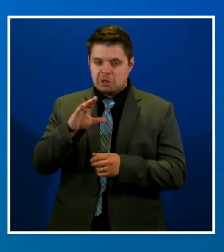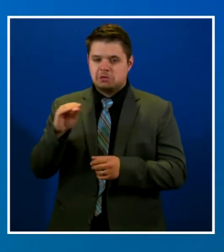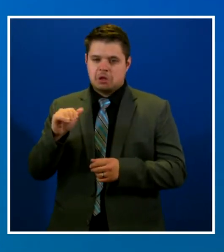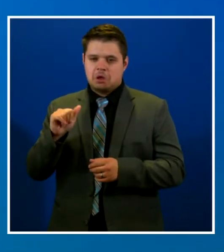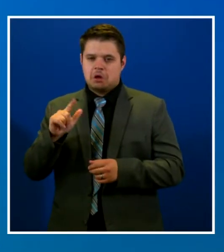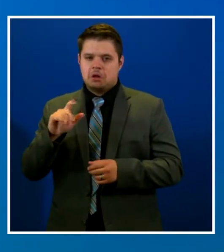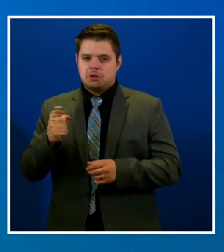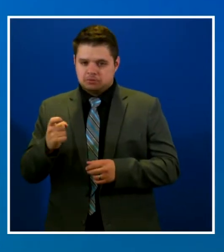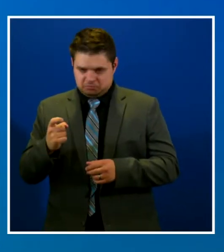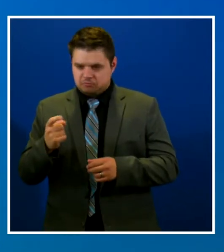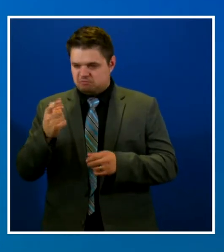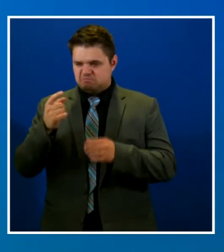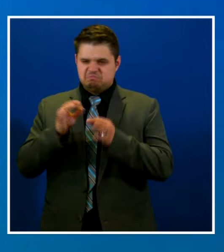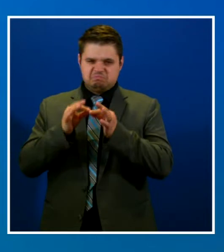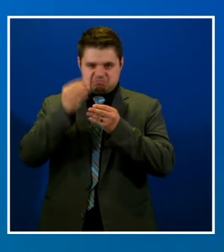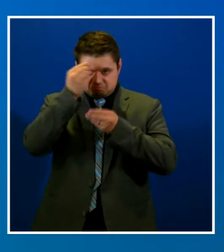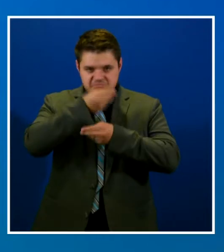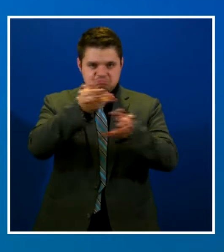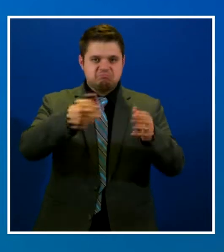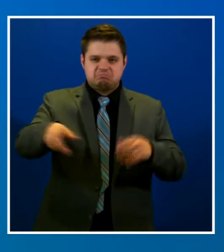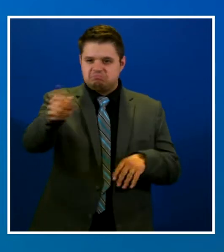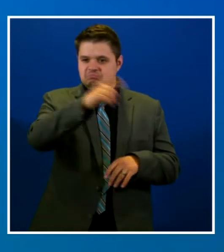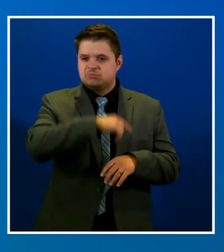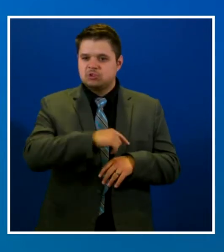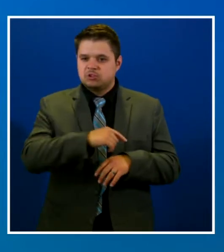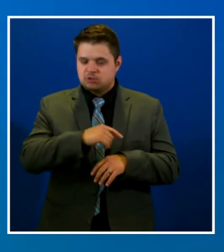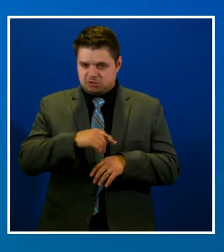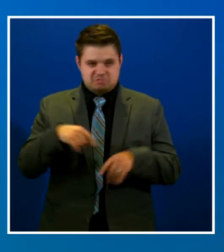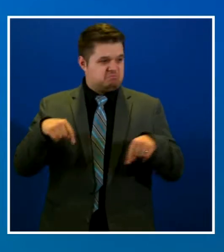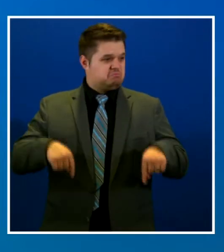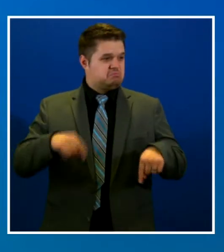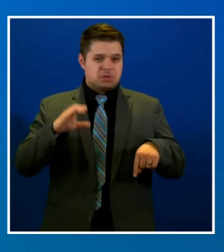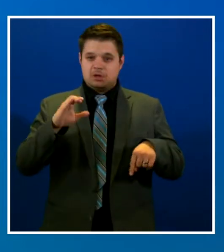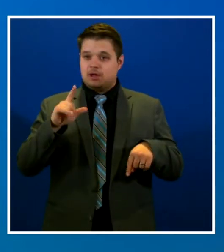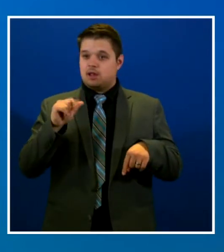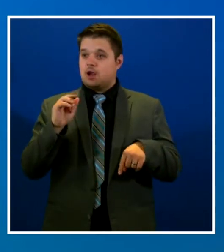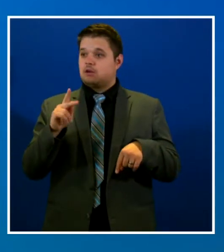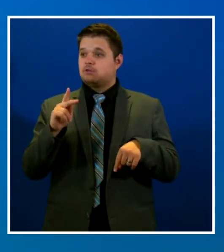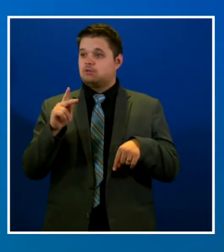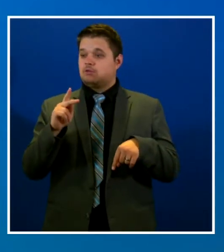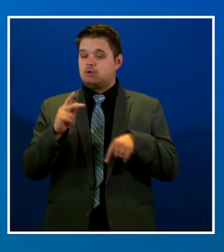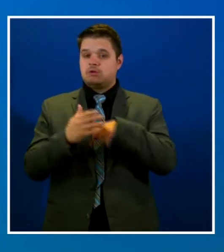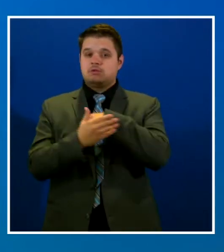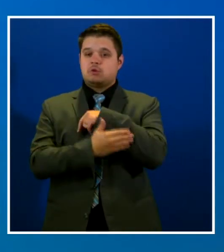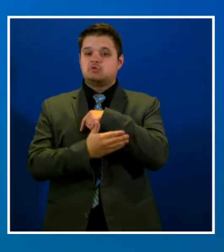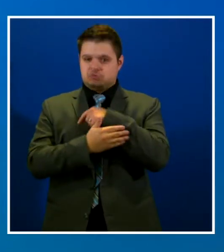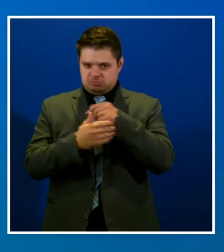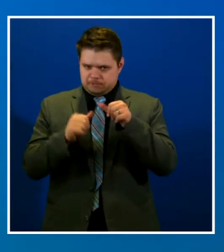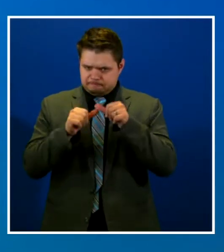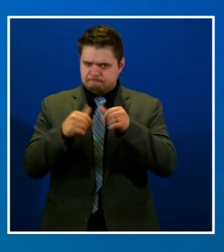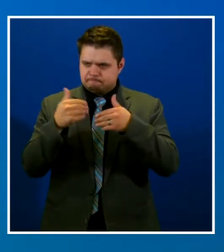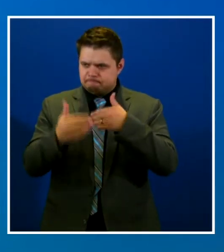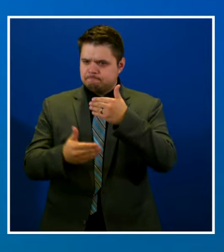While Clark County continues to adjust and reopen activities with our move into Phase 2 of the Governor's reopening plan